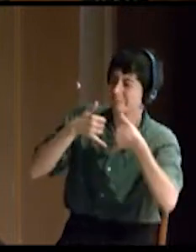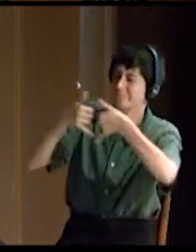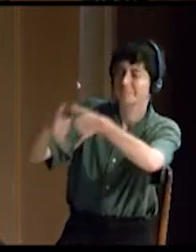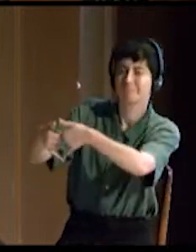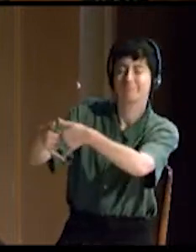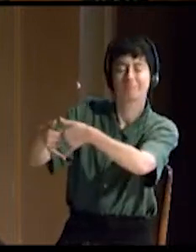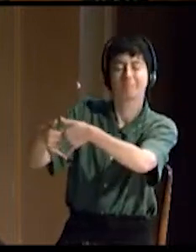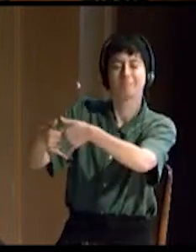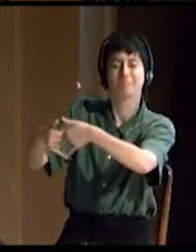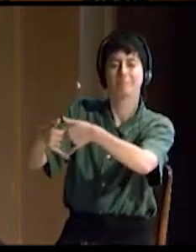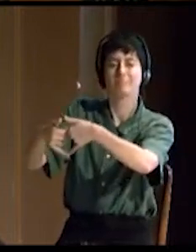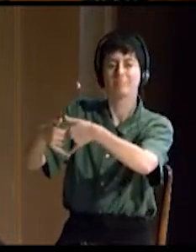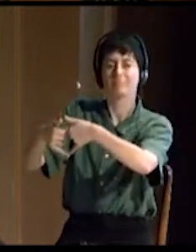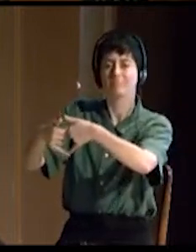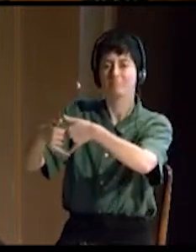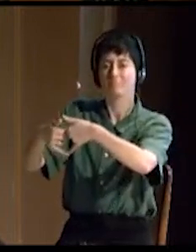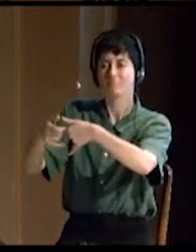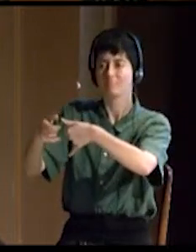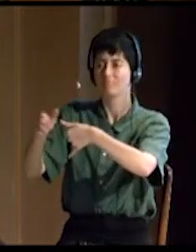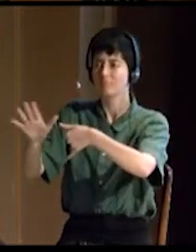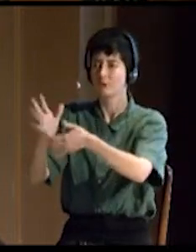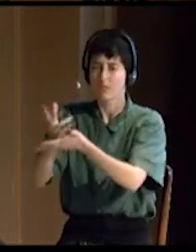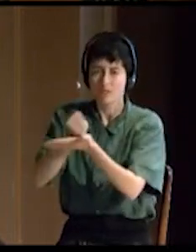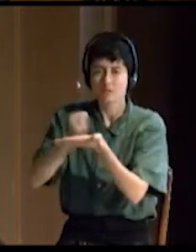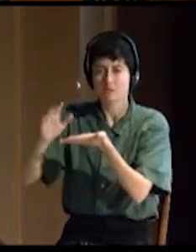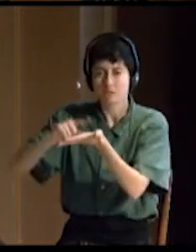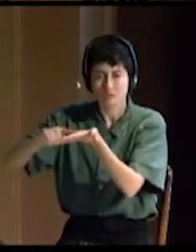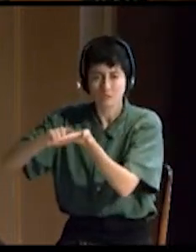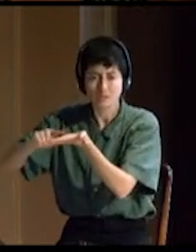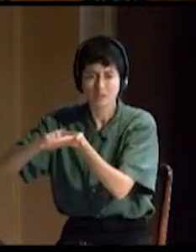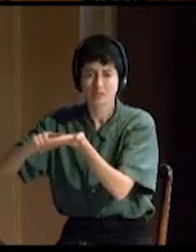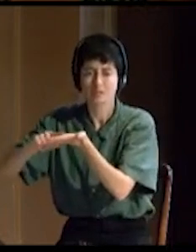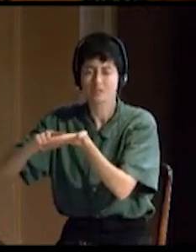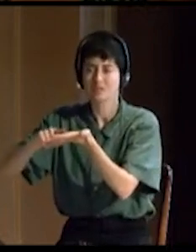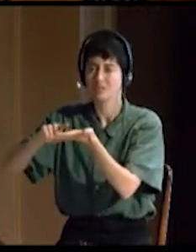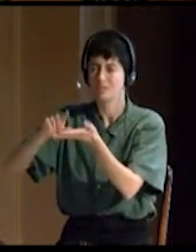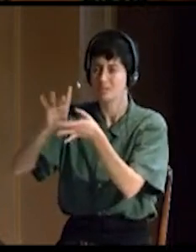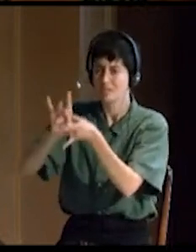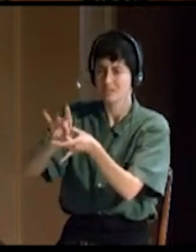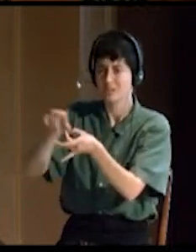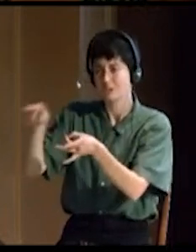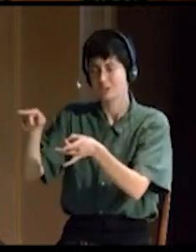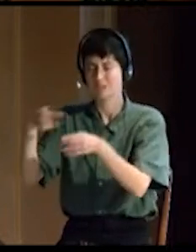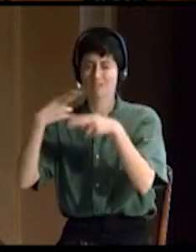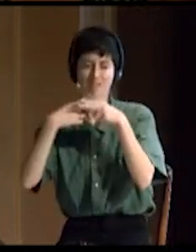with what she says, and I believe her, is the coolest group of organisms, the lichens.